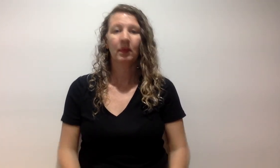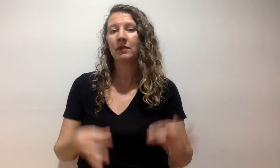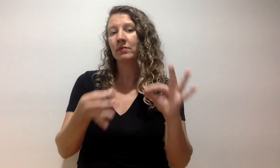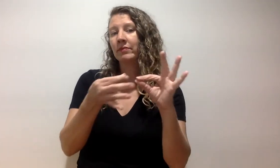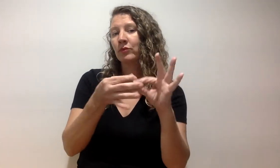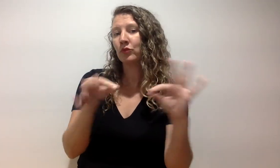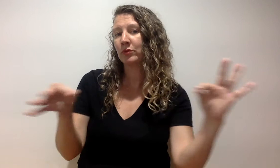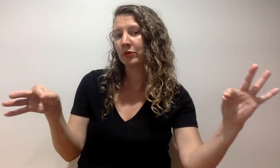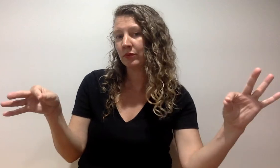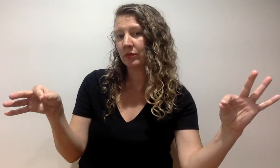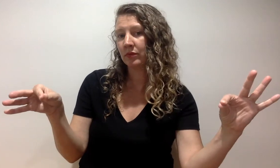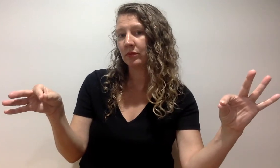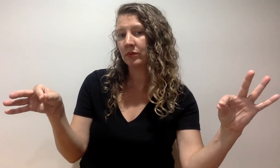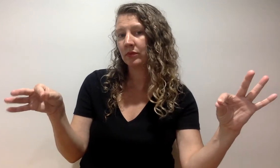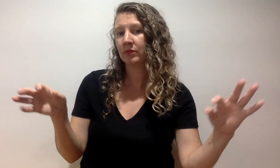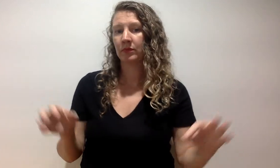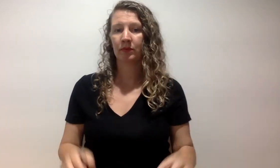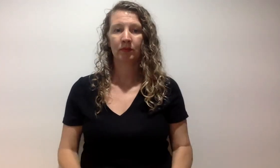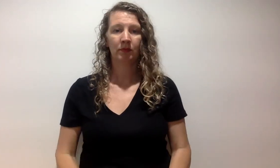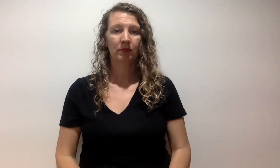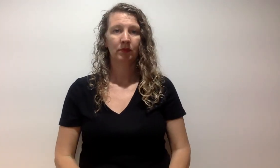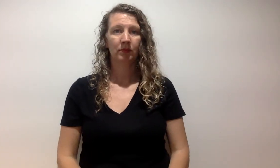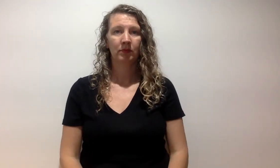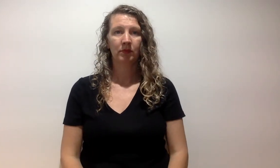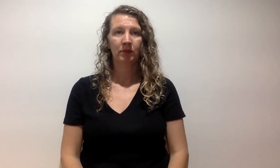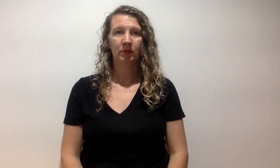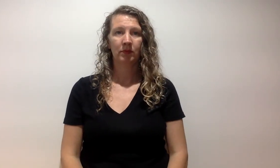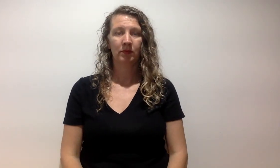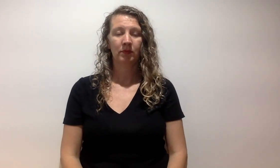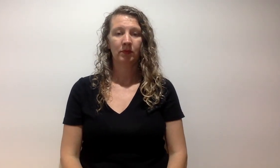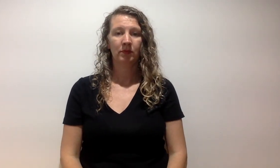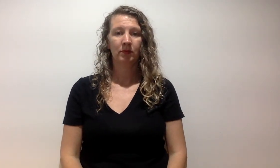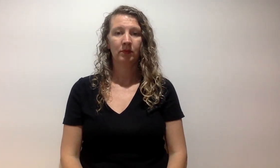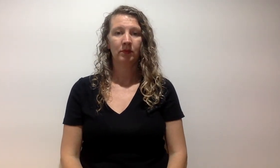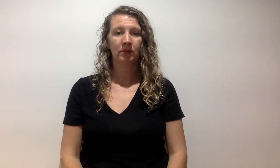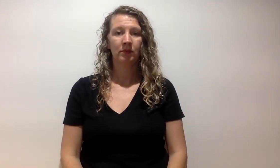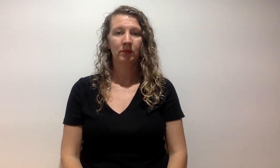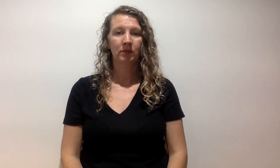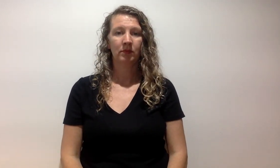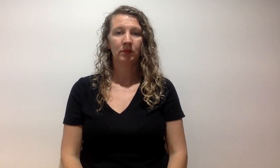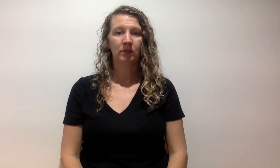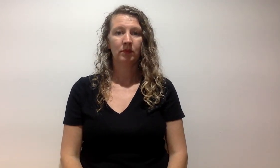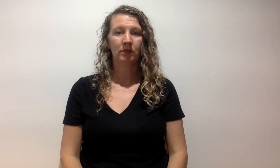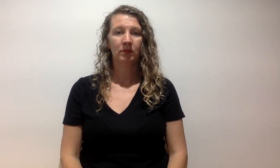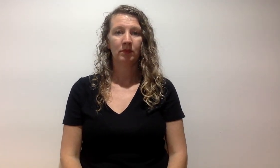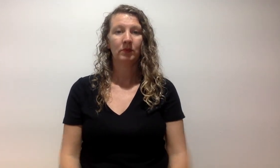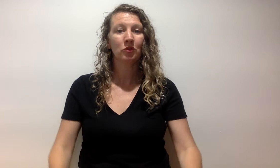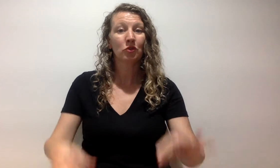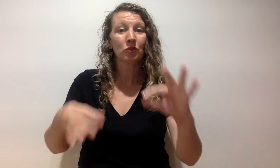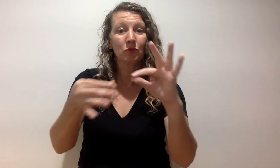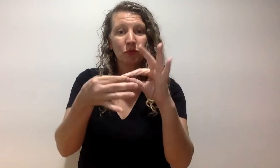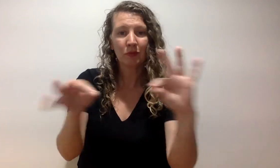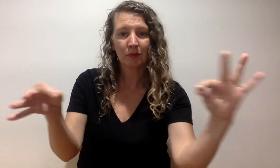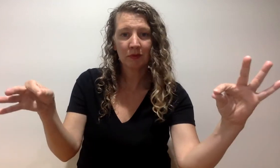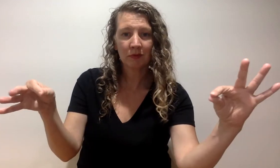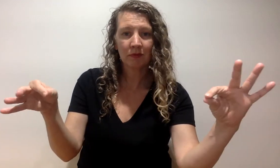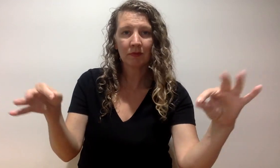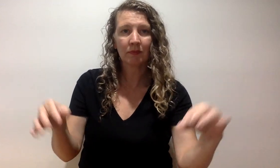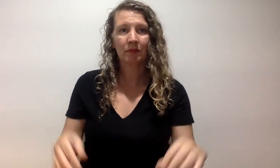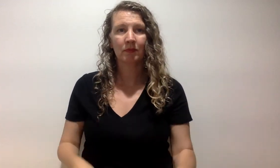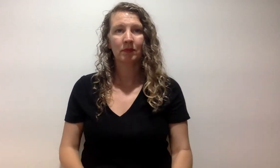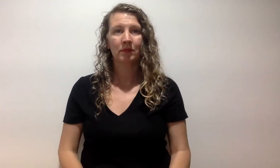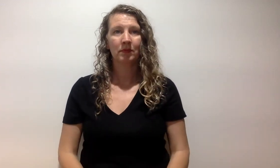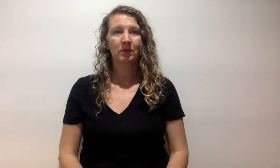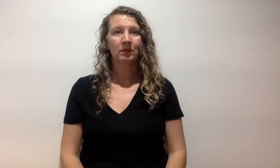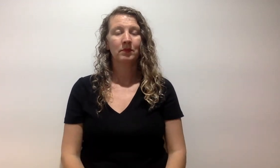SENTENCE/GRAMMAR